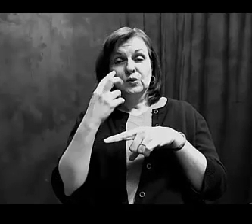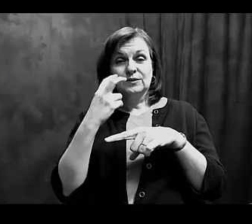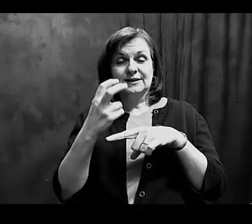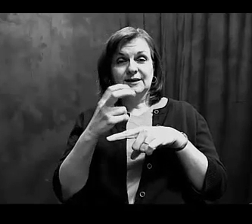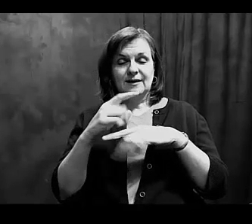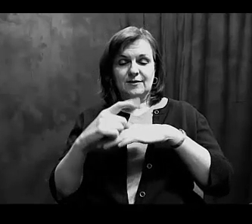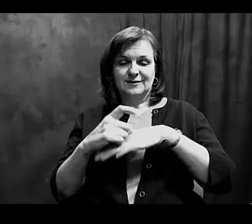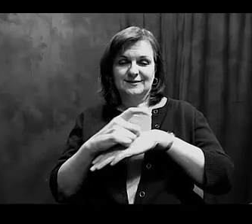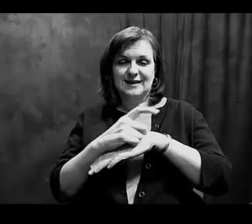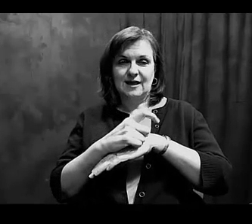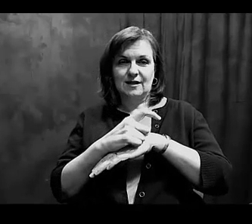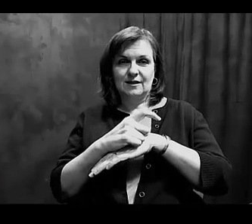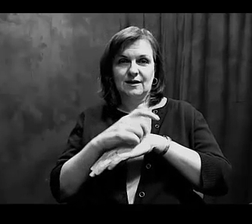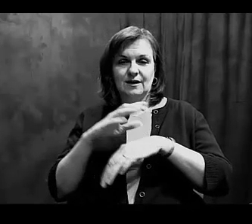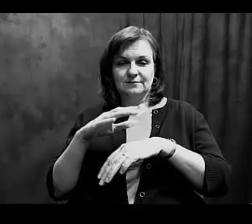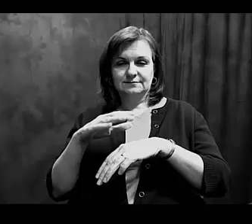and you see the snails crawling along